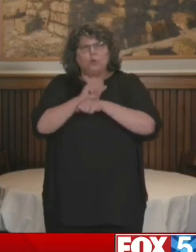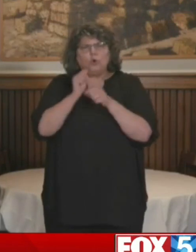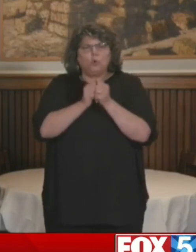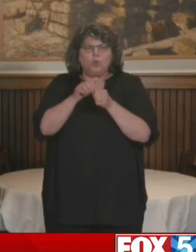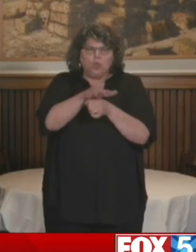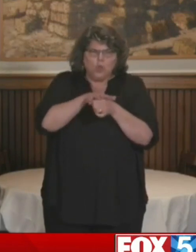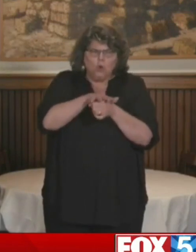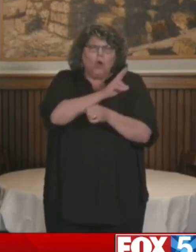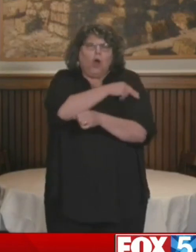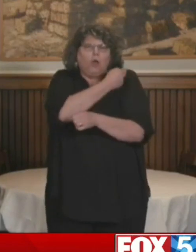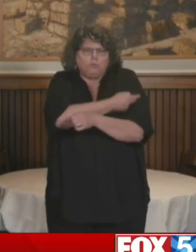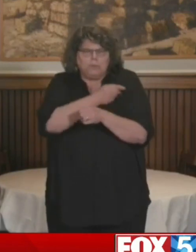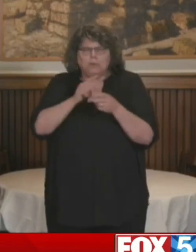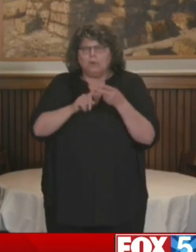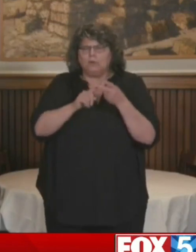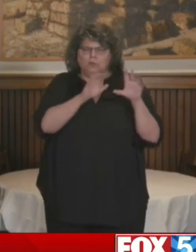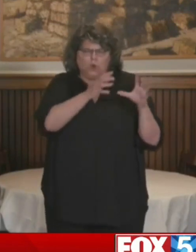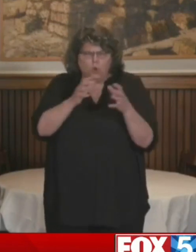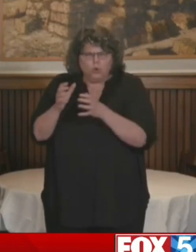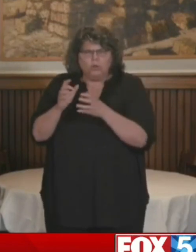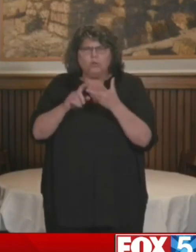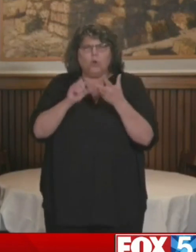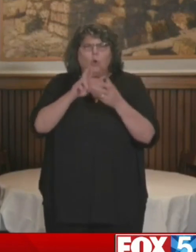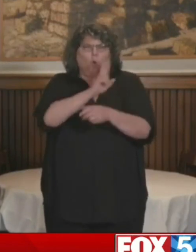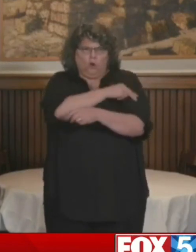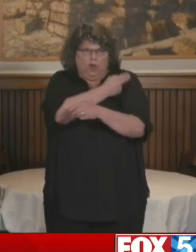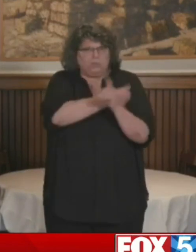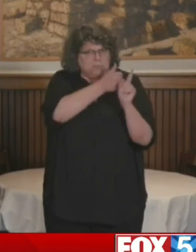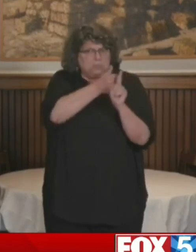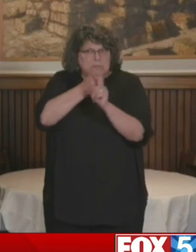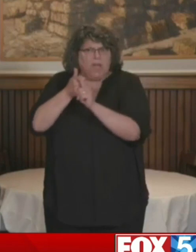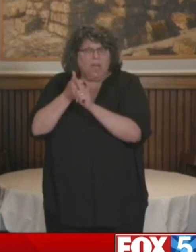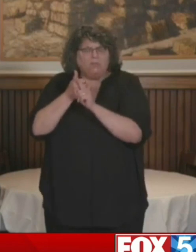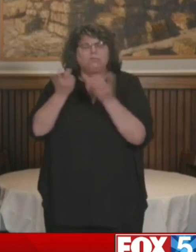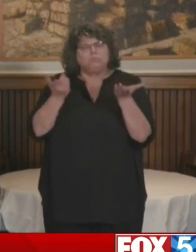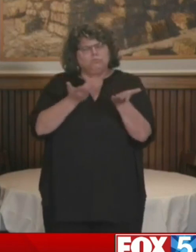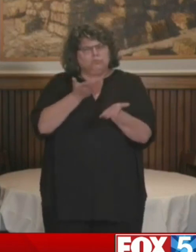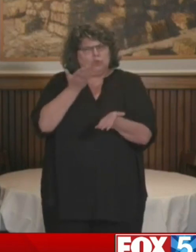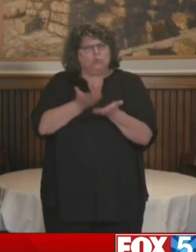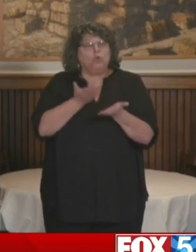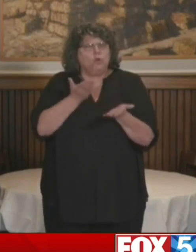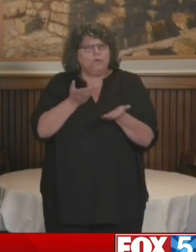ESSENTIAL WORKERS IS VERY VERY IMPORTANT. IN ADDITION, WE ARE ASKING COUNTIES TO WORK WITH